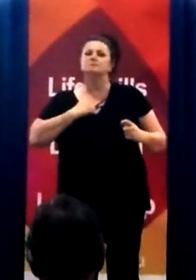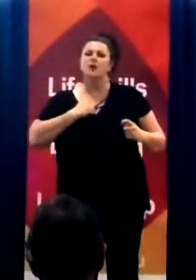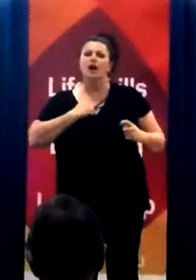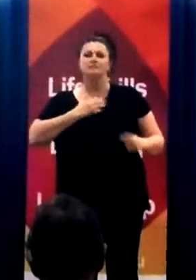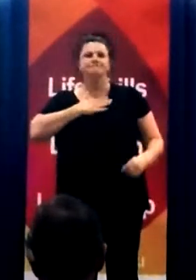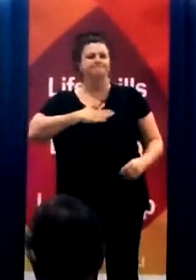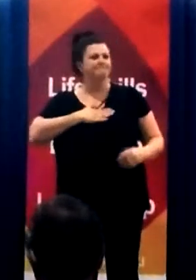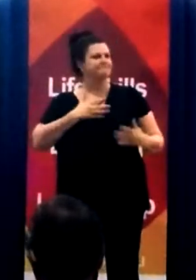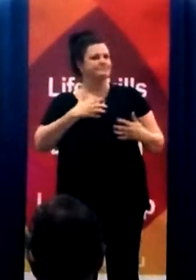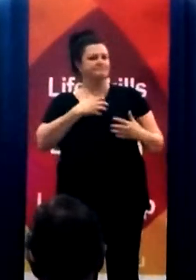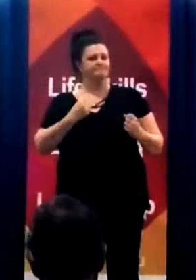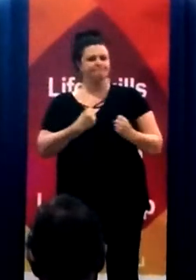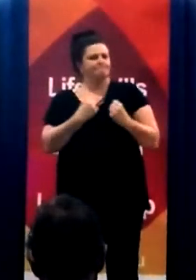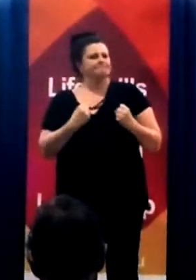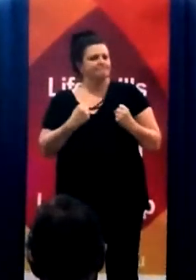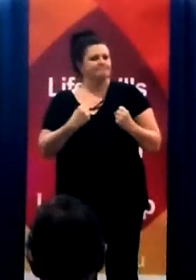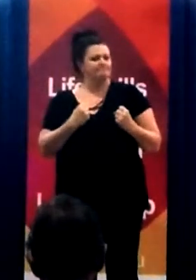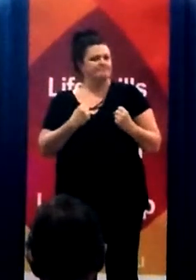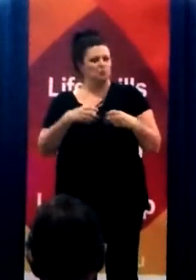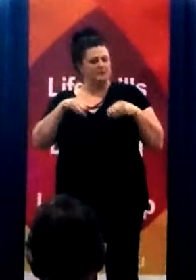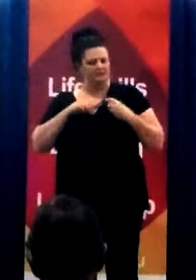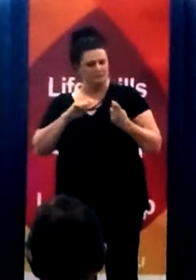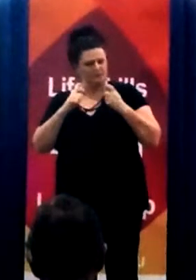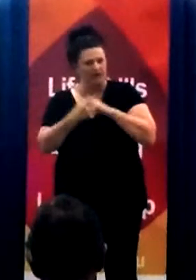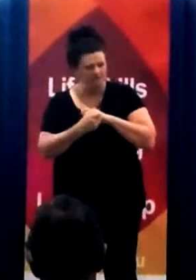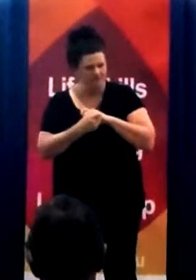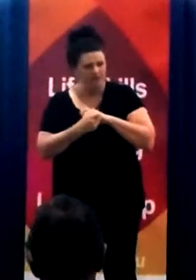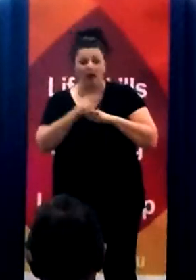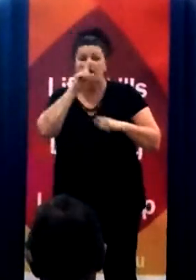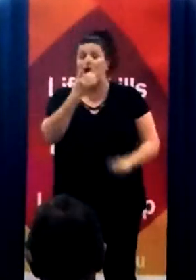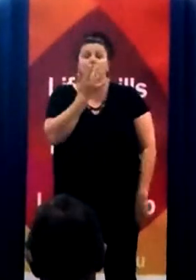at such a moment, there is no point in pretending that nothing has happened